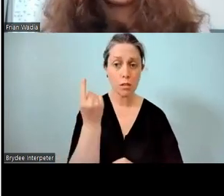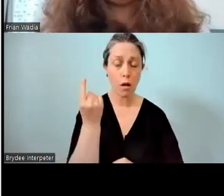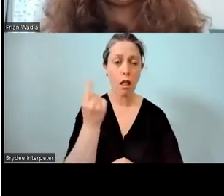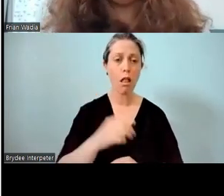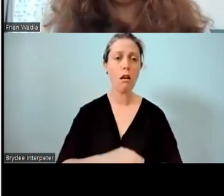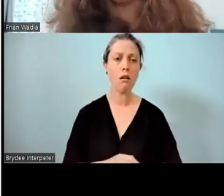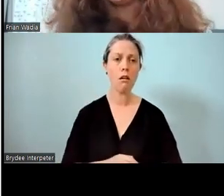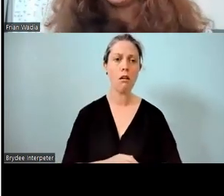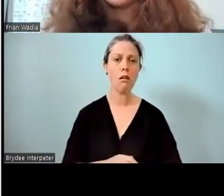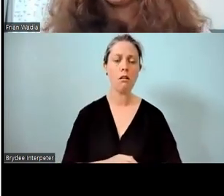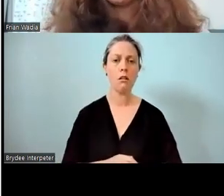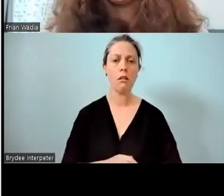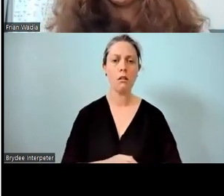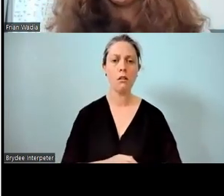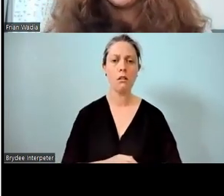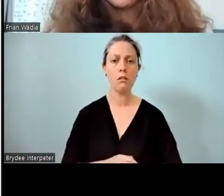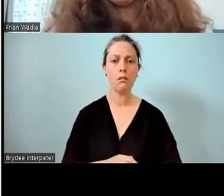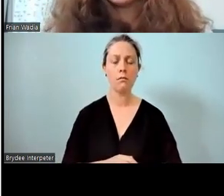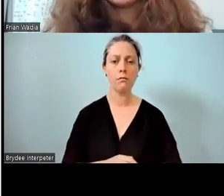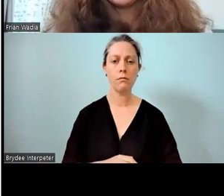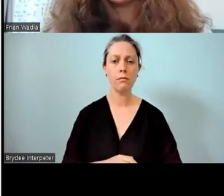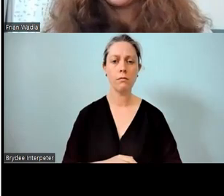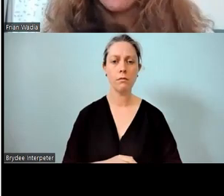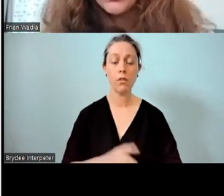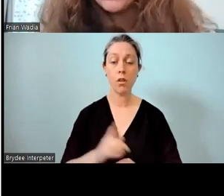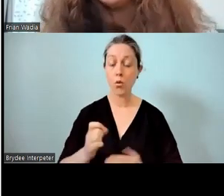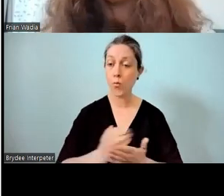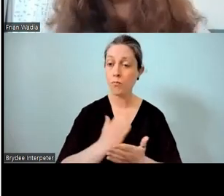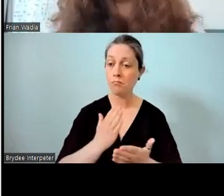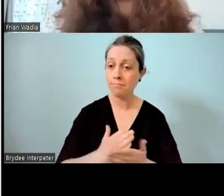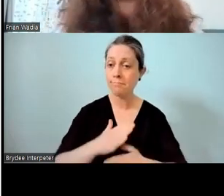are you allowing time, space, opportunities,